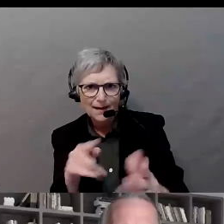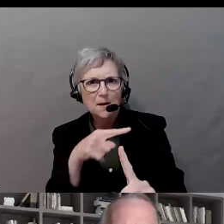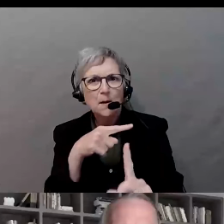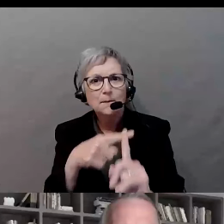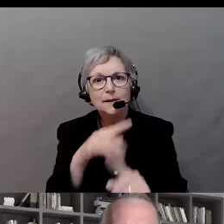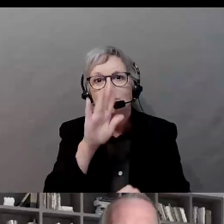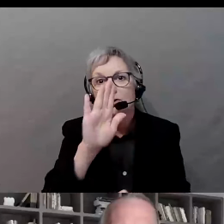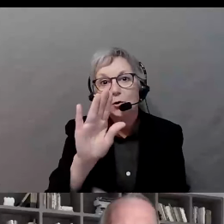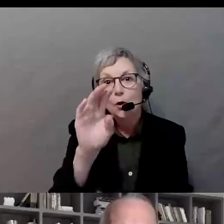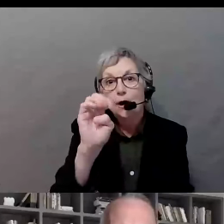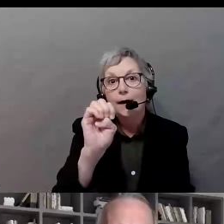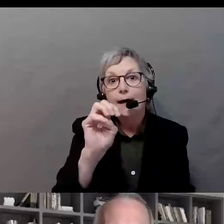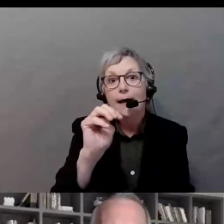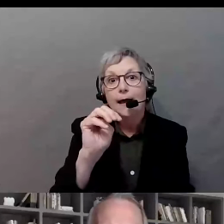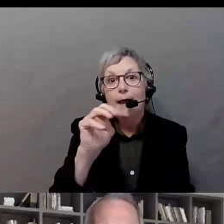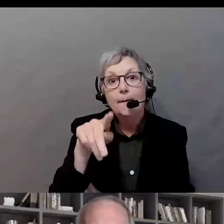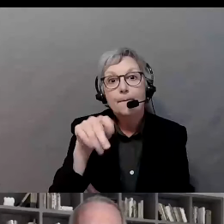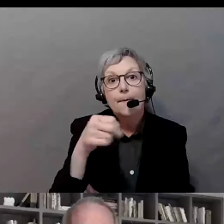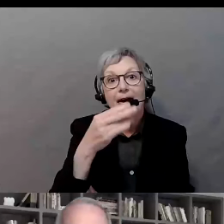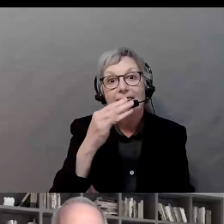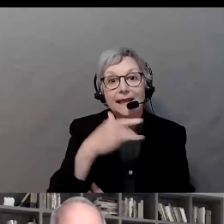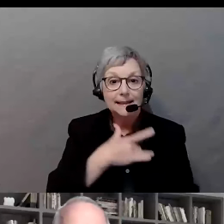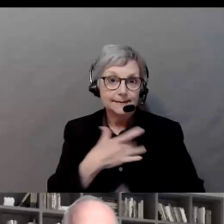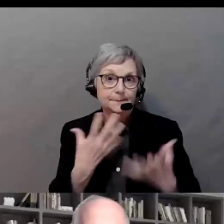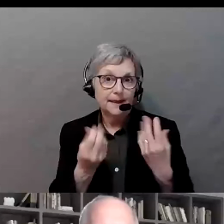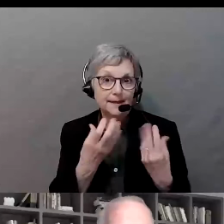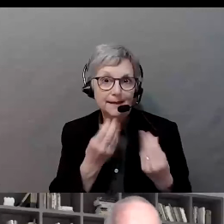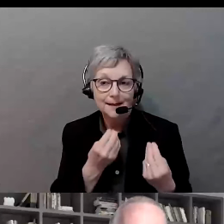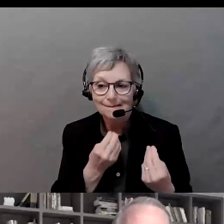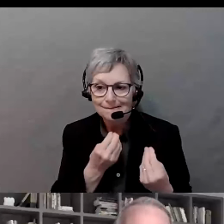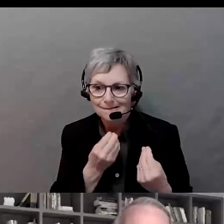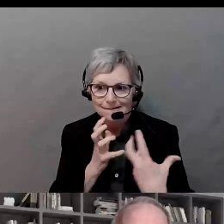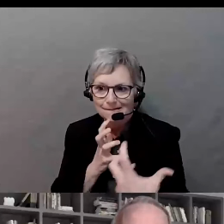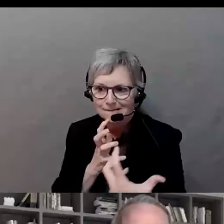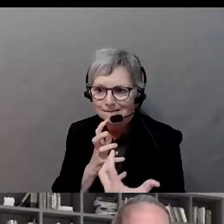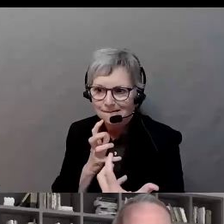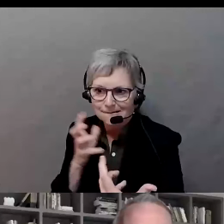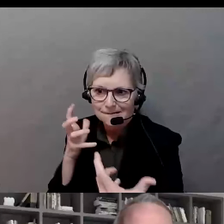NECESSARY TO WORK THROUGH THE CHALLENGE WITH THE GUEST THAT